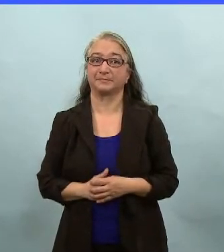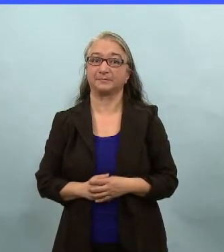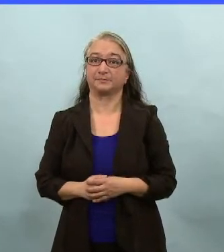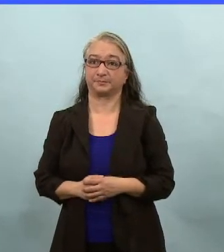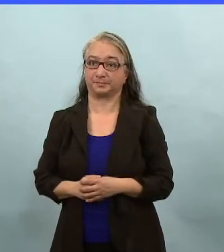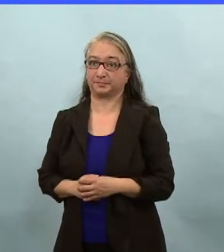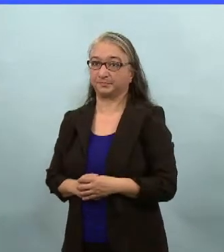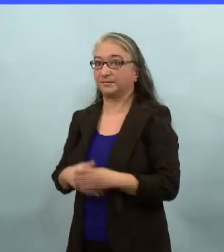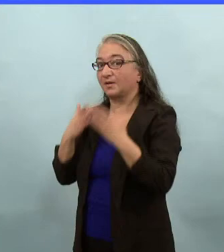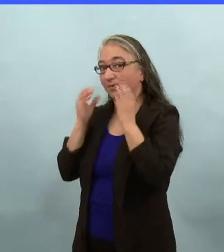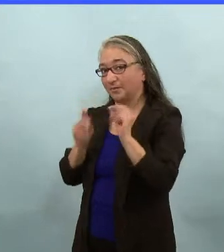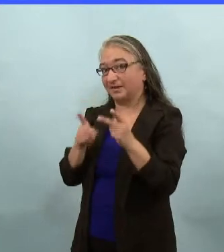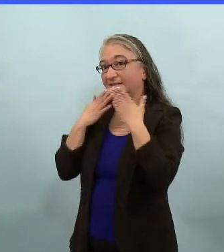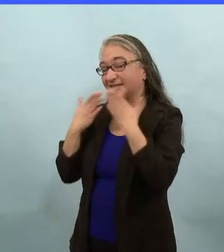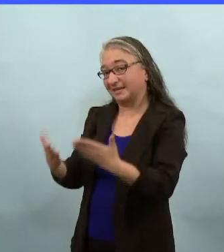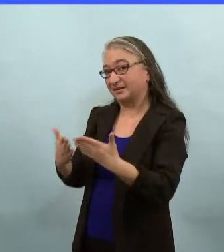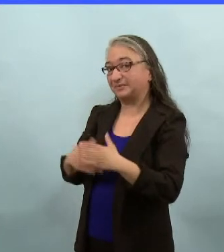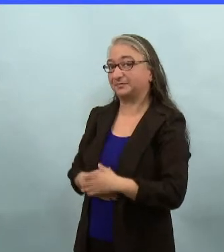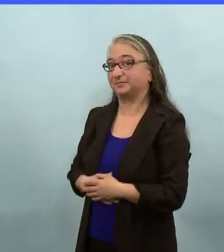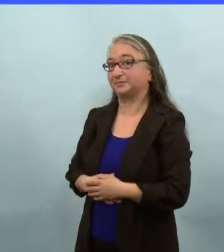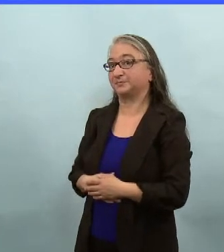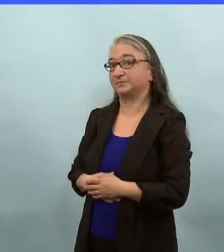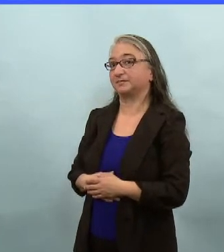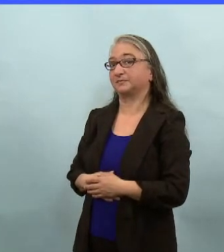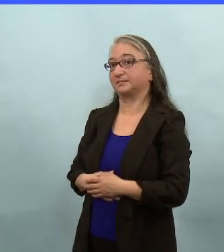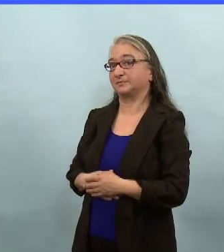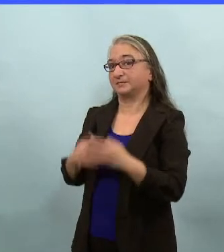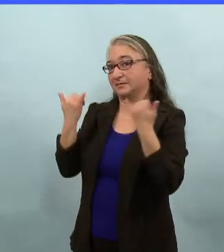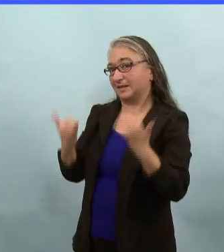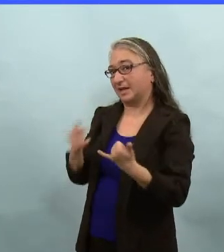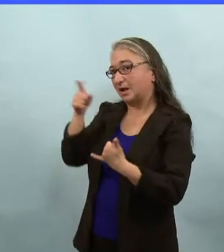answers i just want to circle back to something you said minister gordon about businesses taking